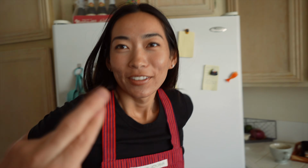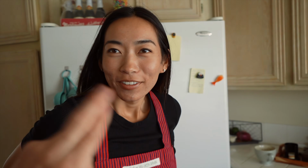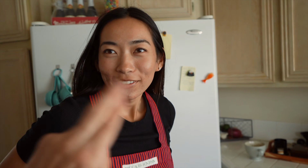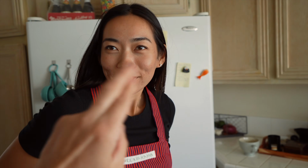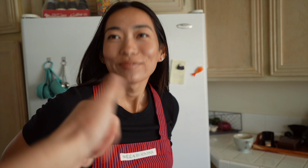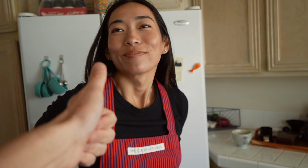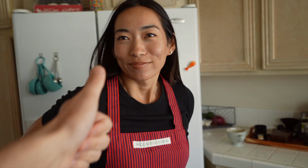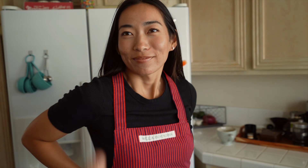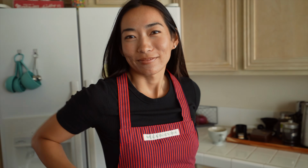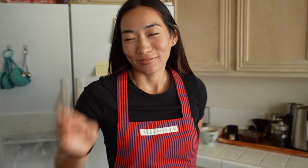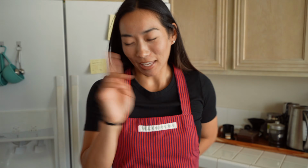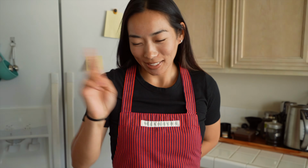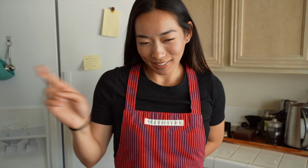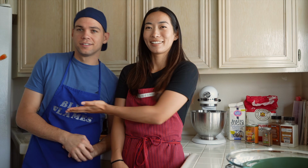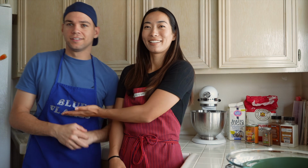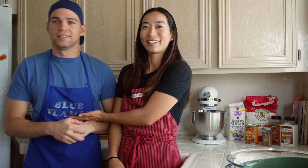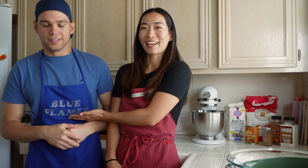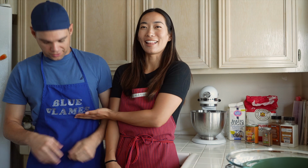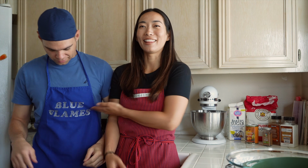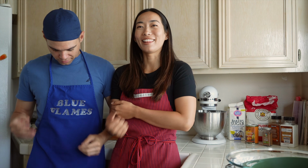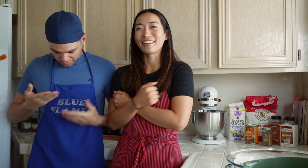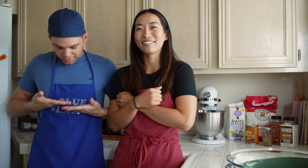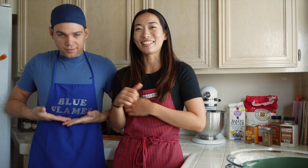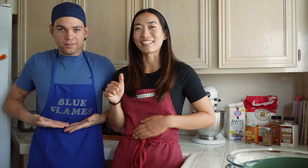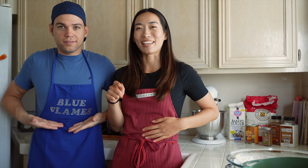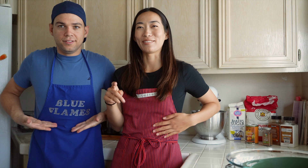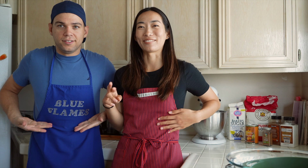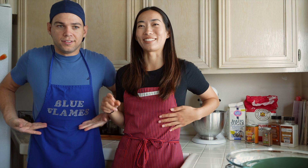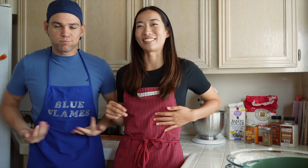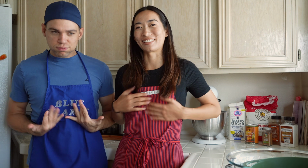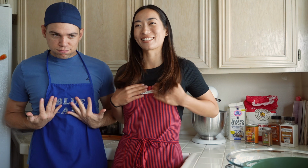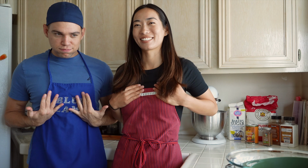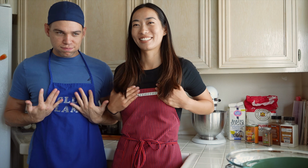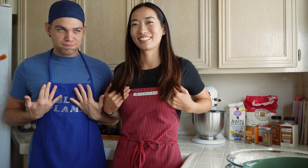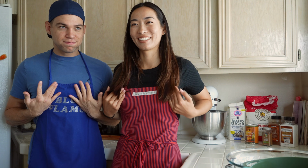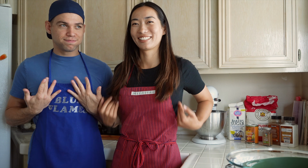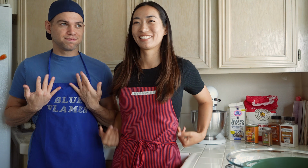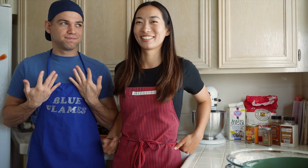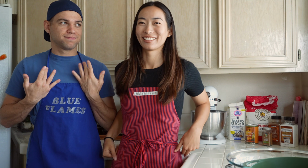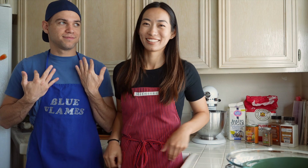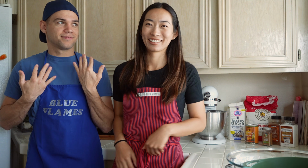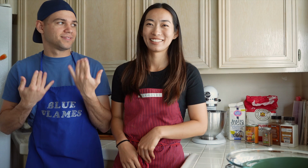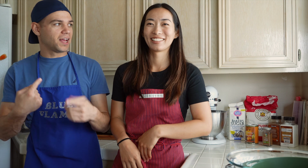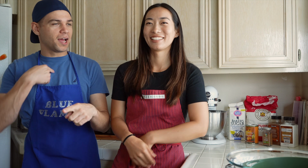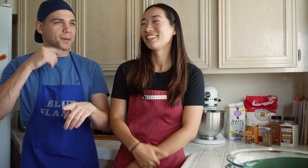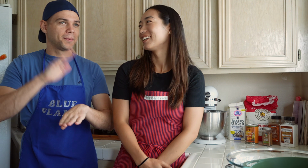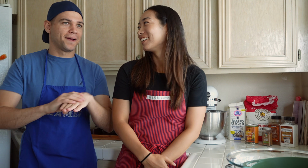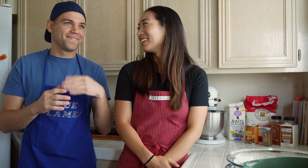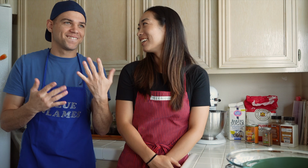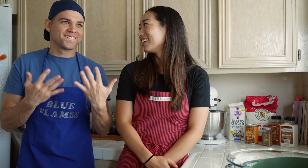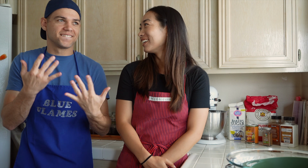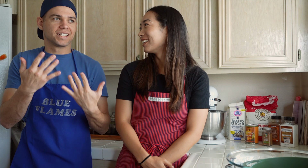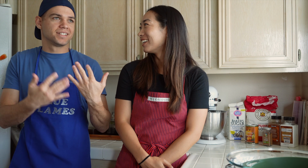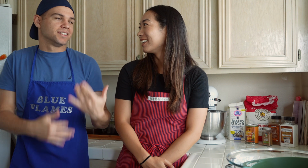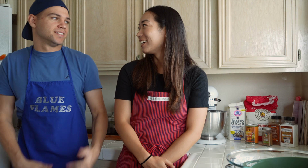R: ready? 👍 E: Ready! I love these aprons R: I'm on fire 🔥